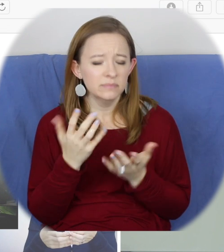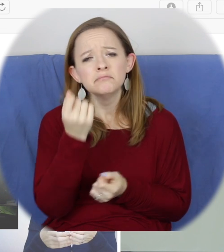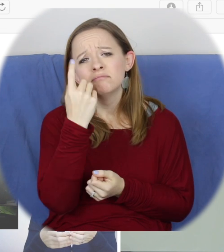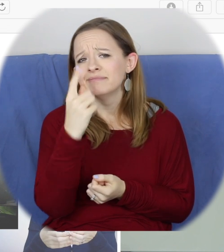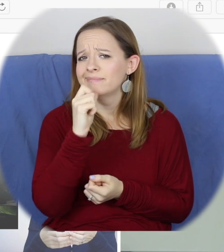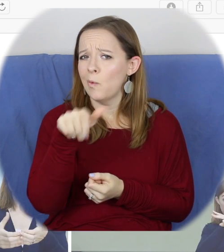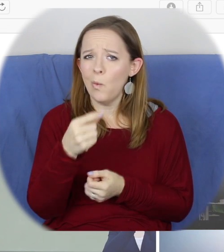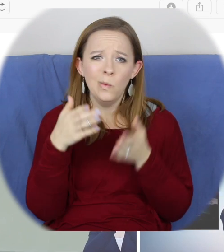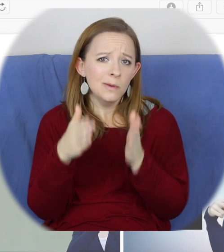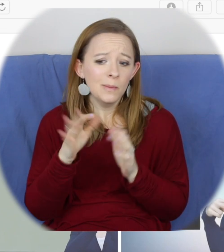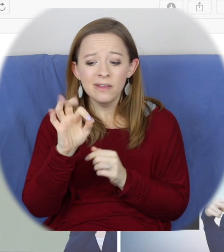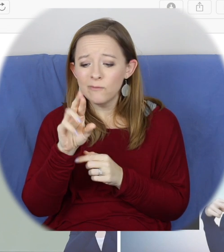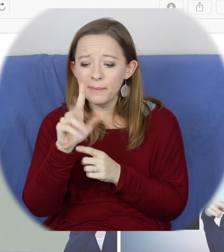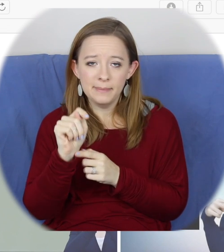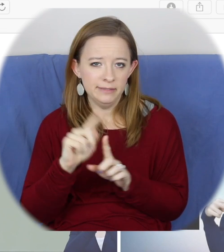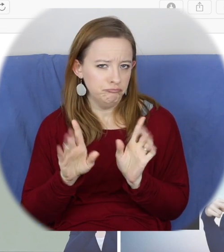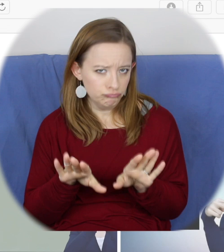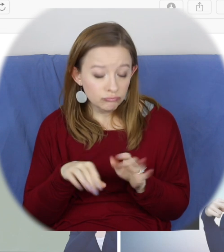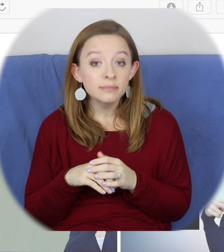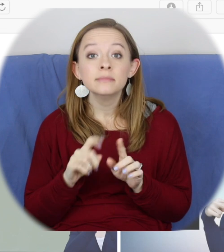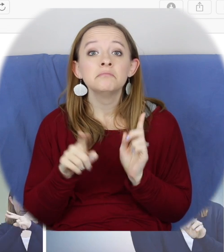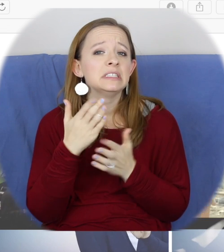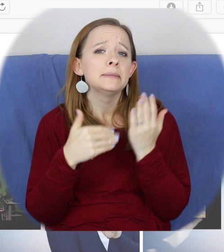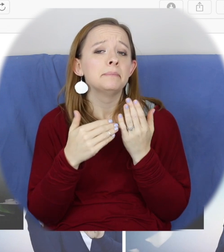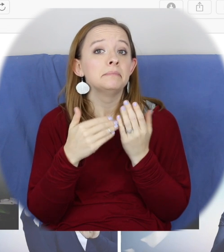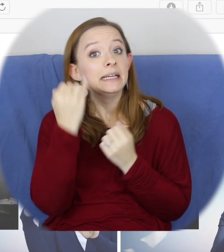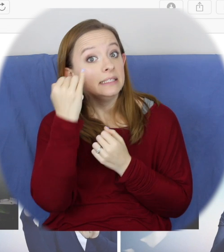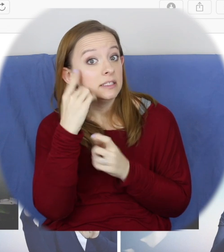which isn't the only format you can do. But kind of what I have and some ideas for you guys